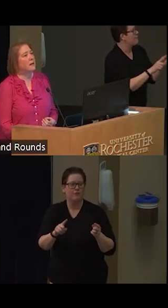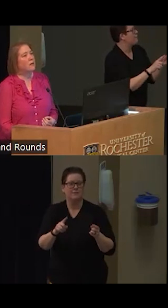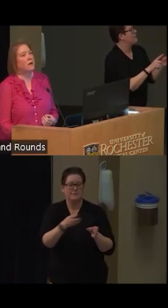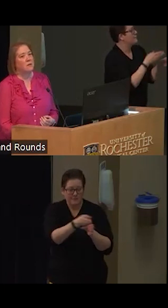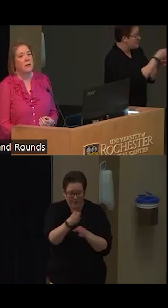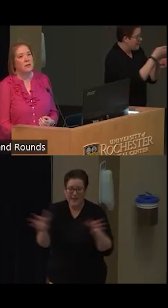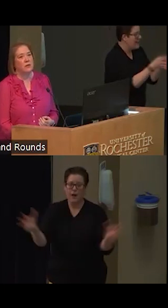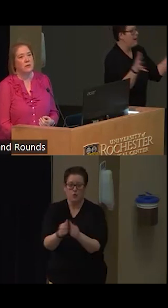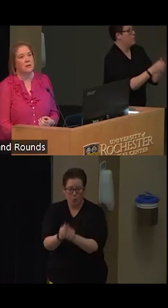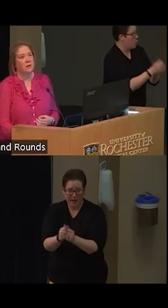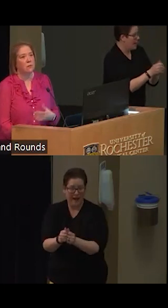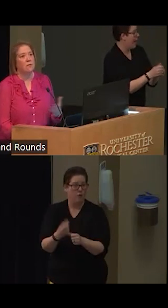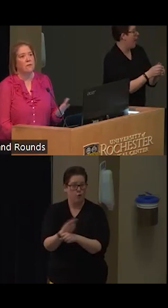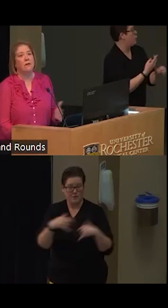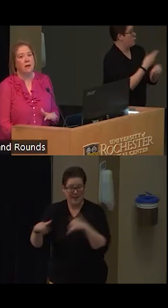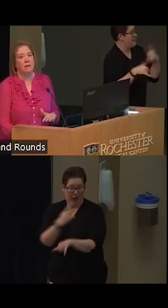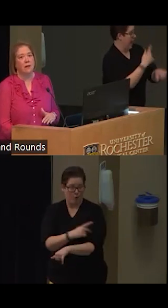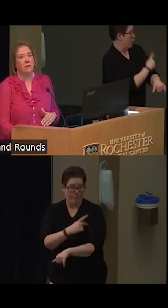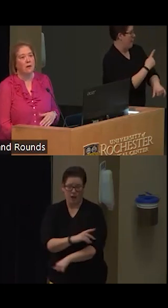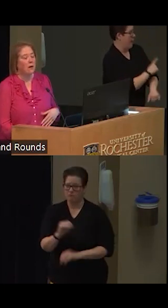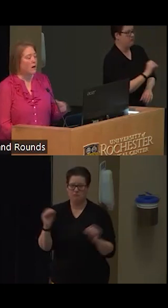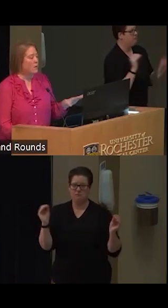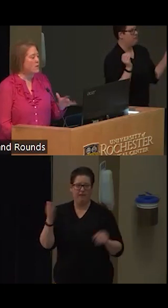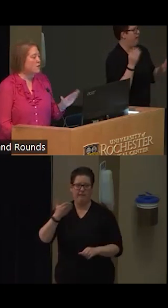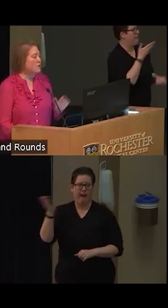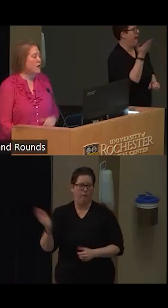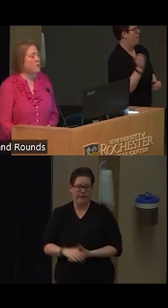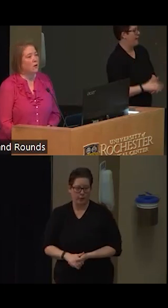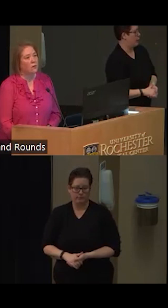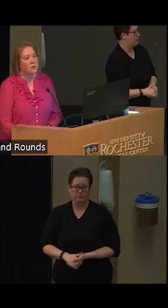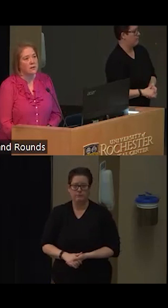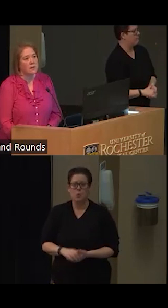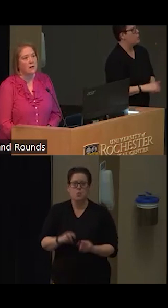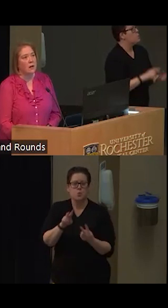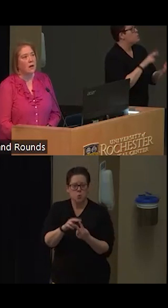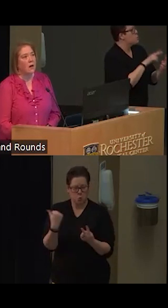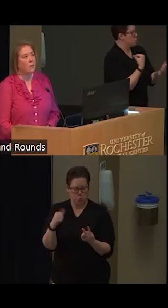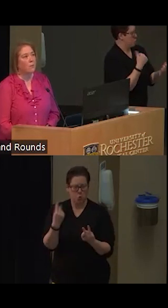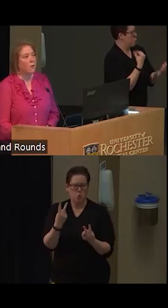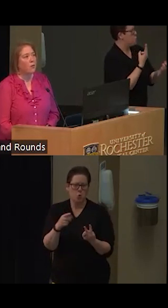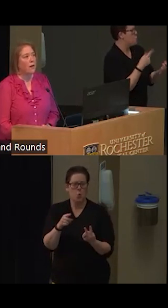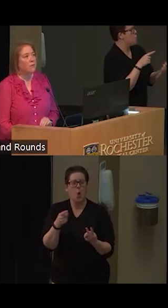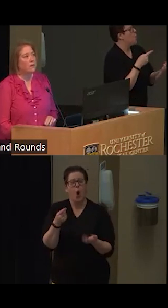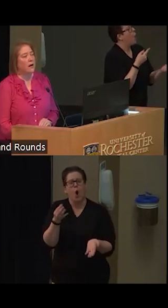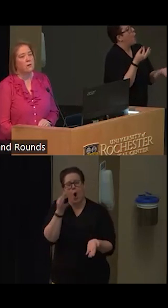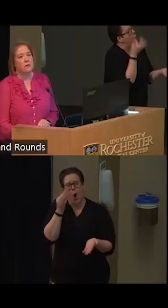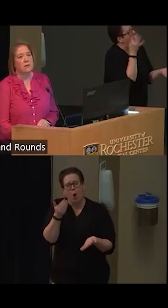standardized patients we found nothing these two came the closest but both of them did not use